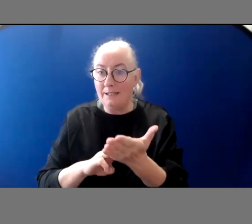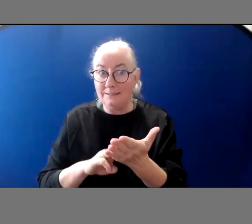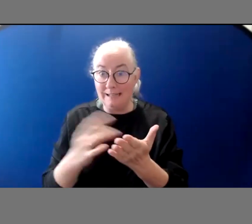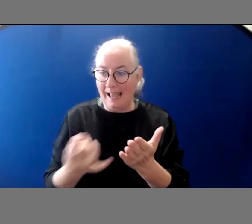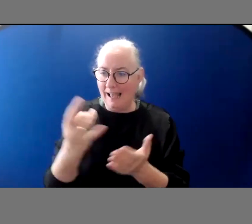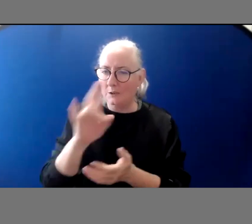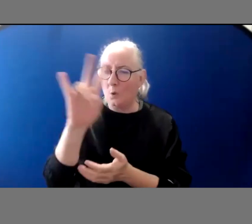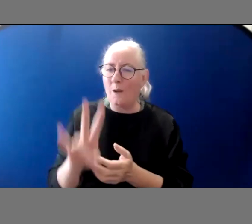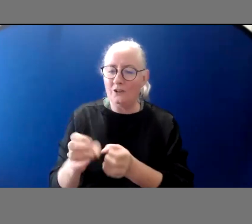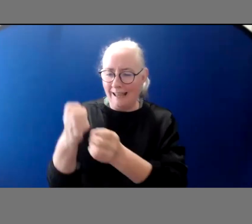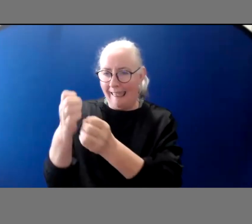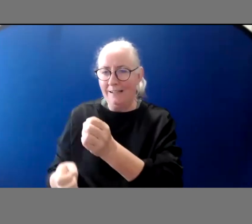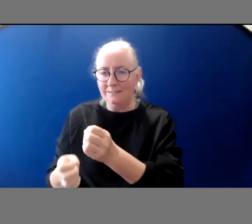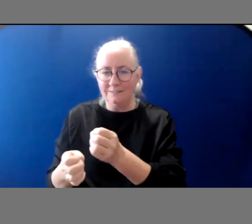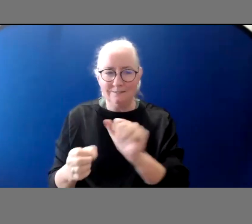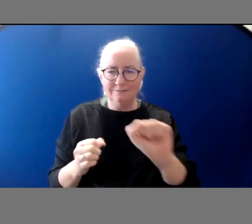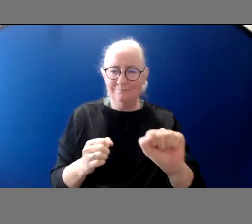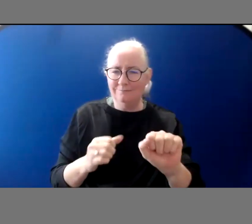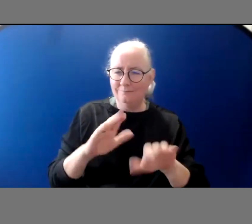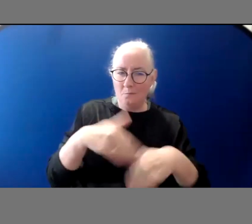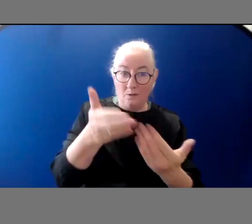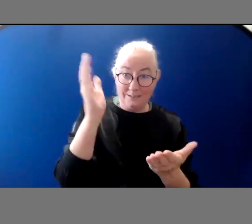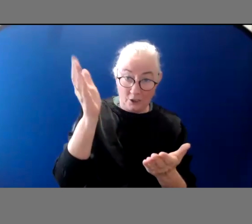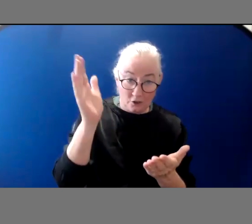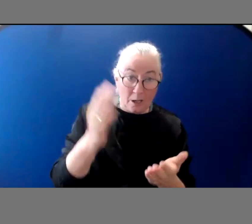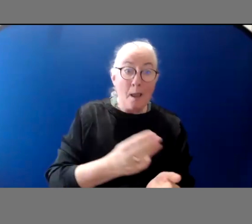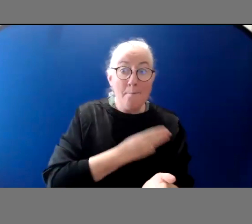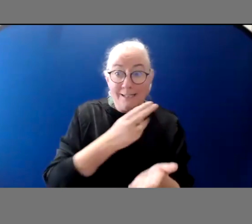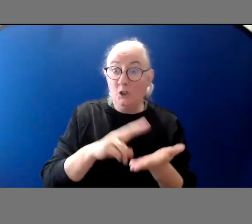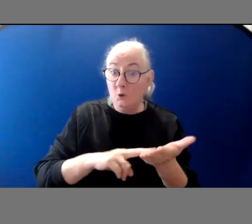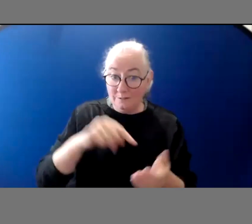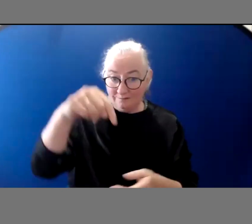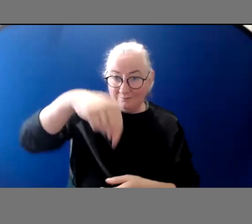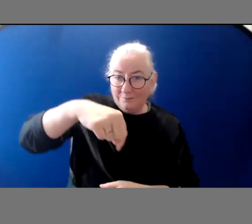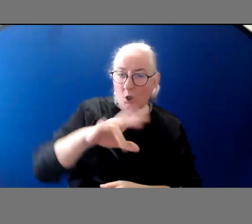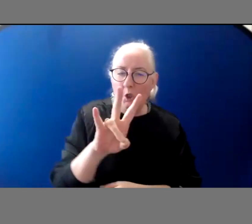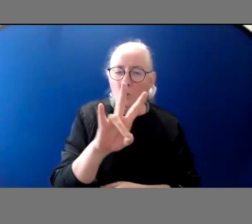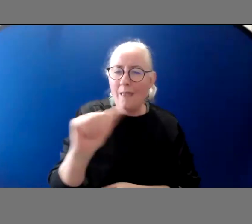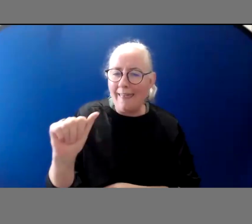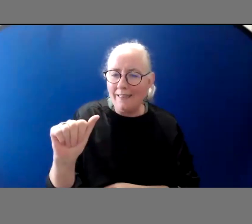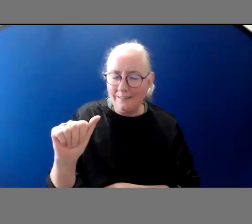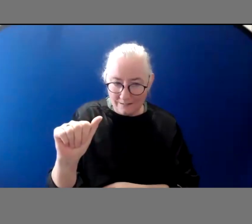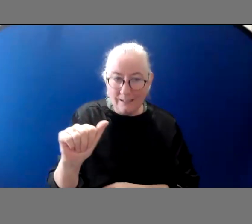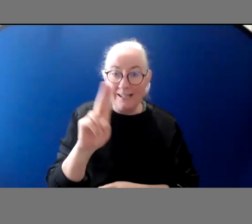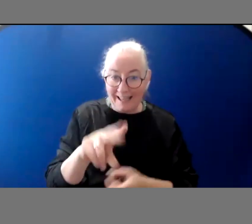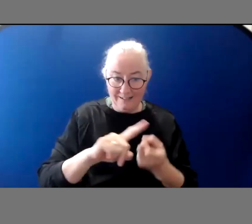the end of his presentation and please use the Q&A function on Zoom to send in your questions